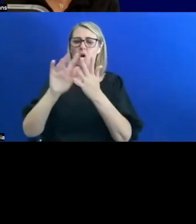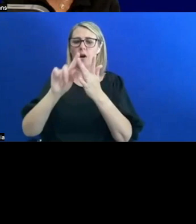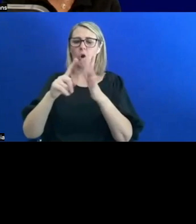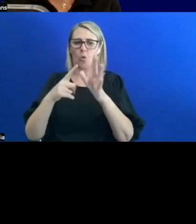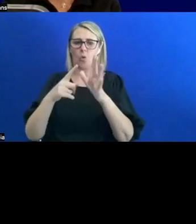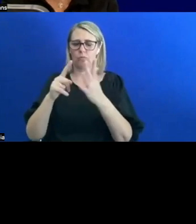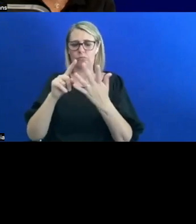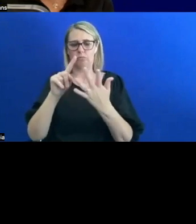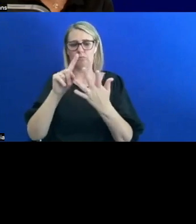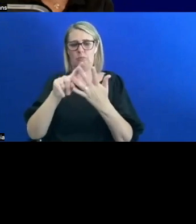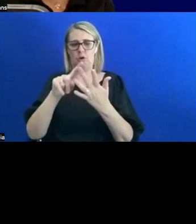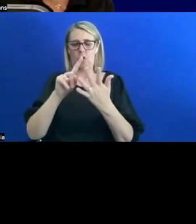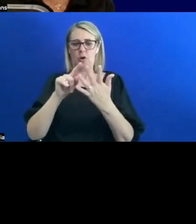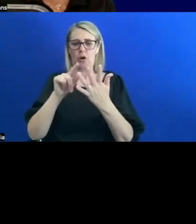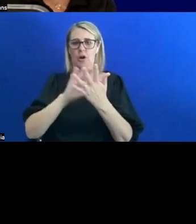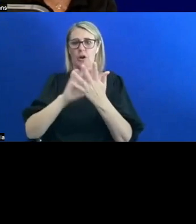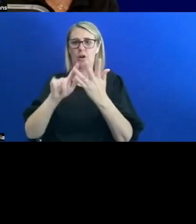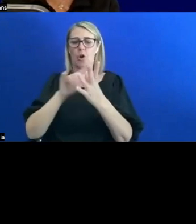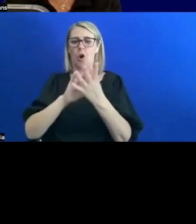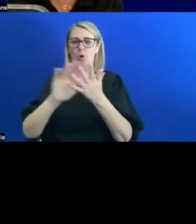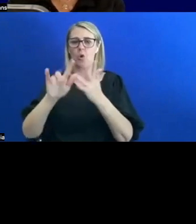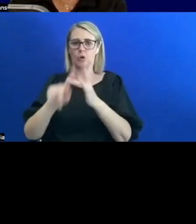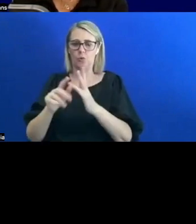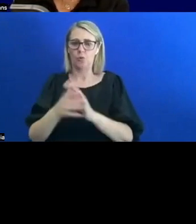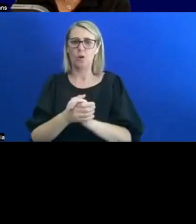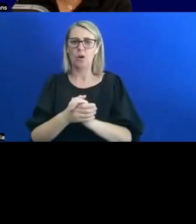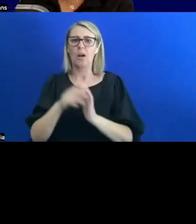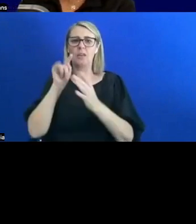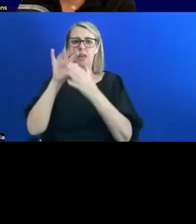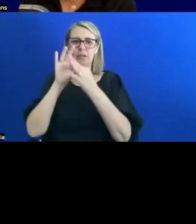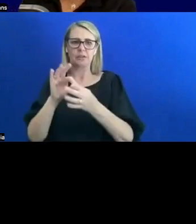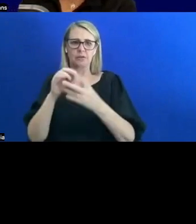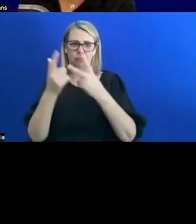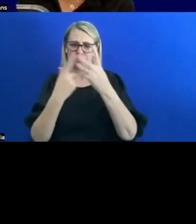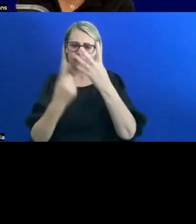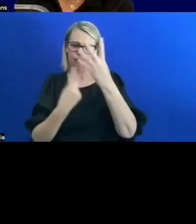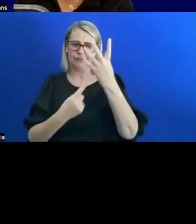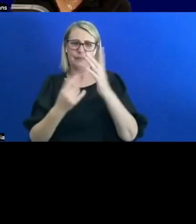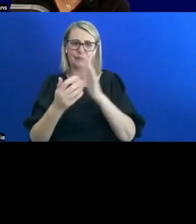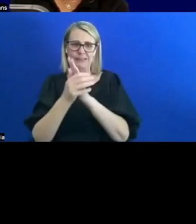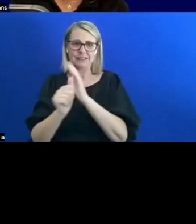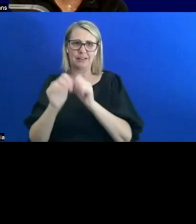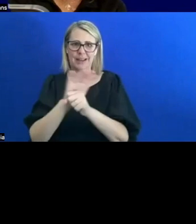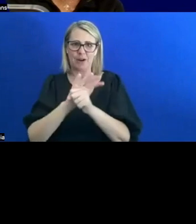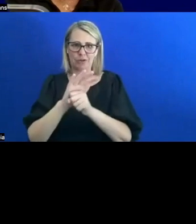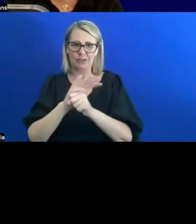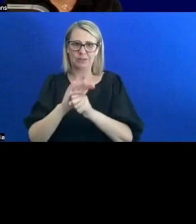are clearly linked to the development of many important skill areas, including self-regulation.